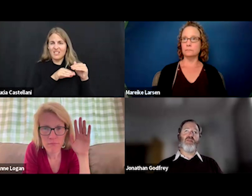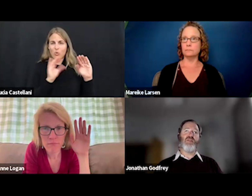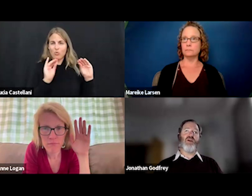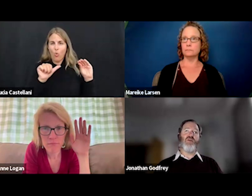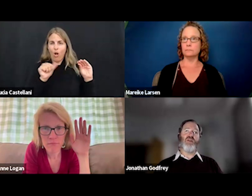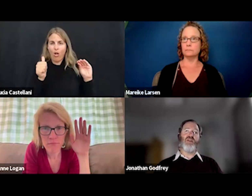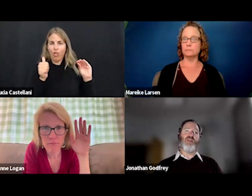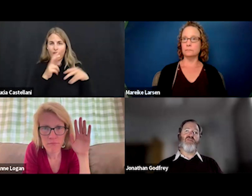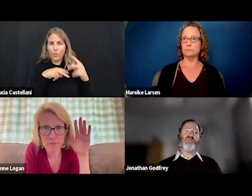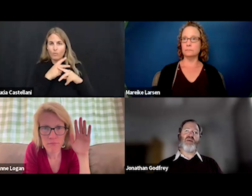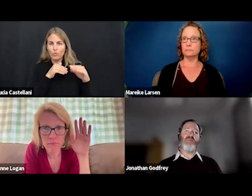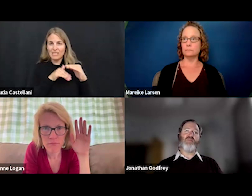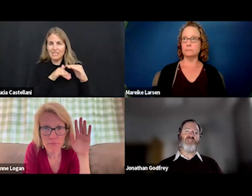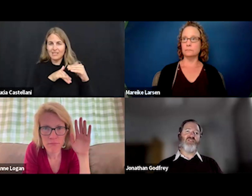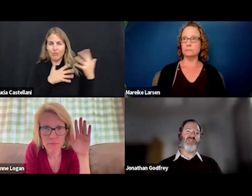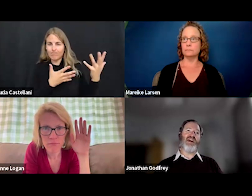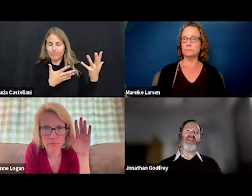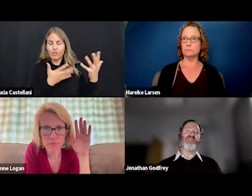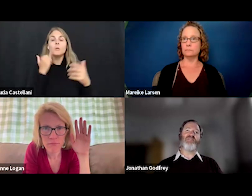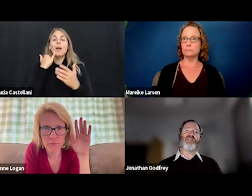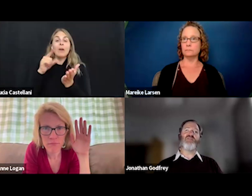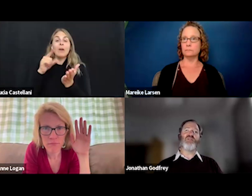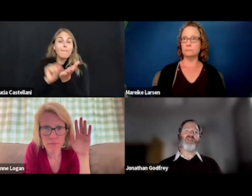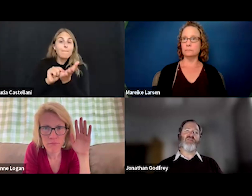So if publishers aren't delivering